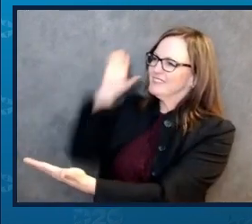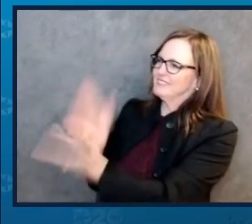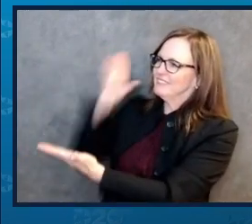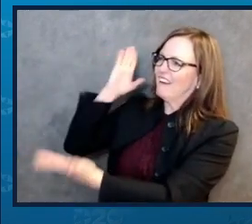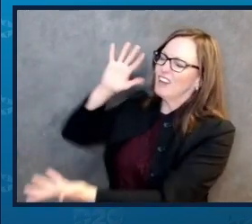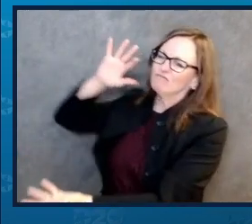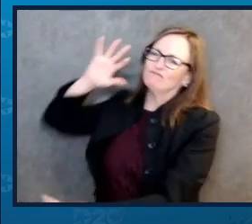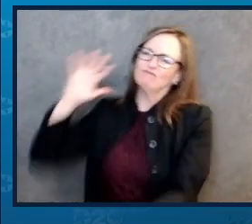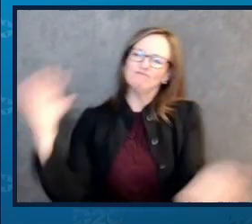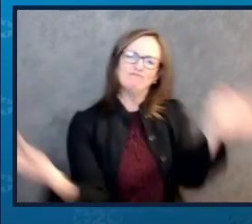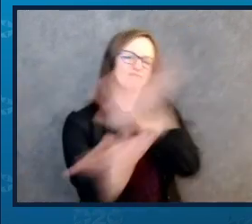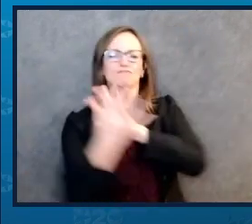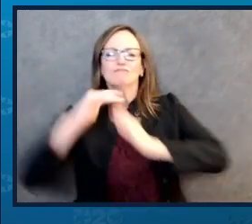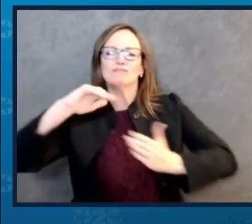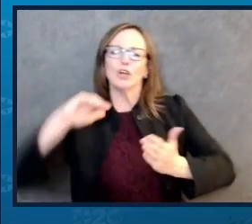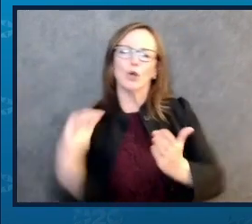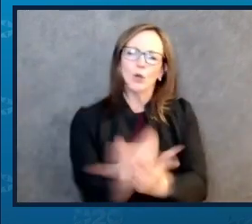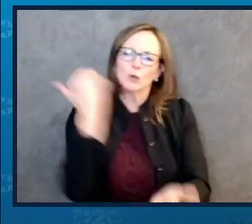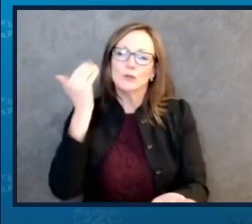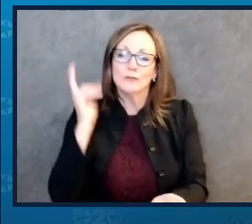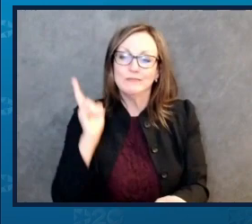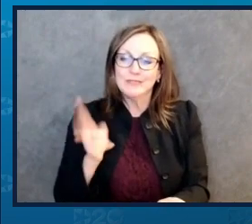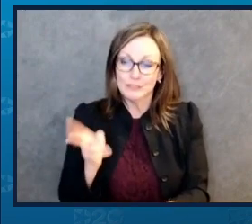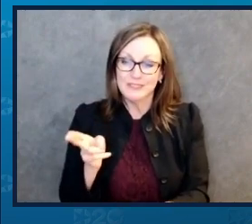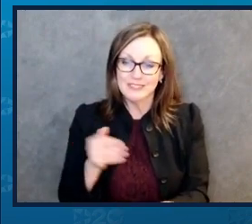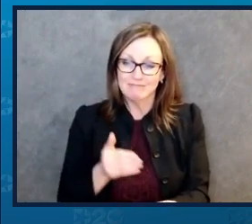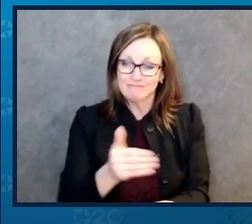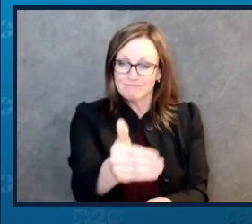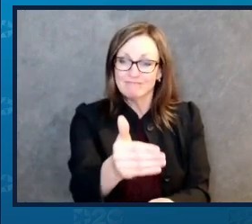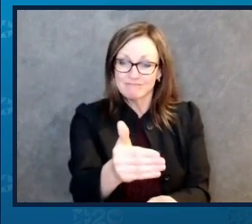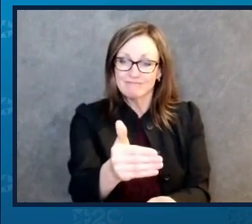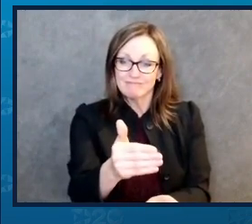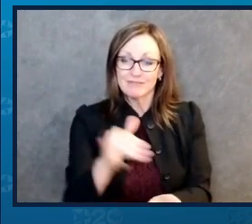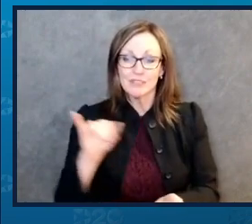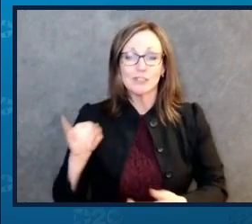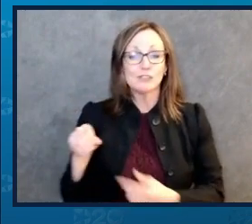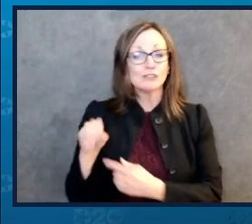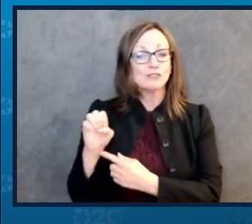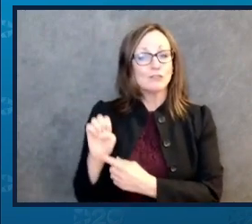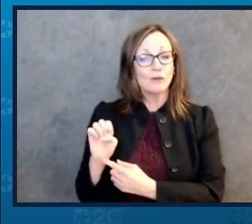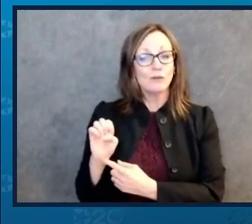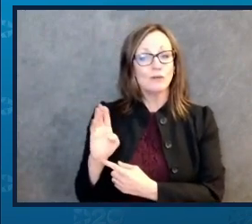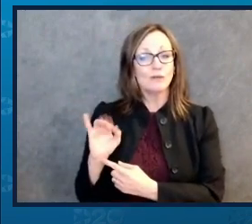YOU, ME AND JOE.